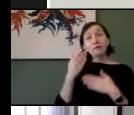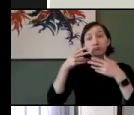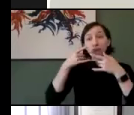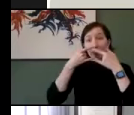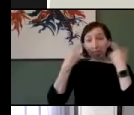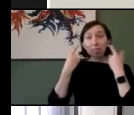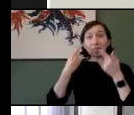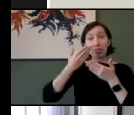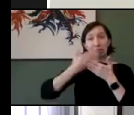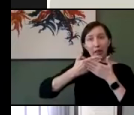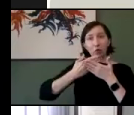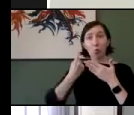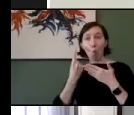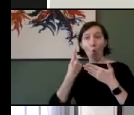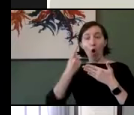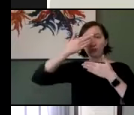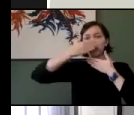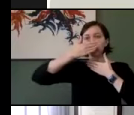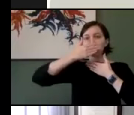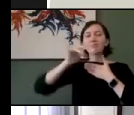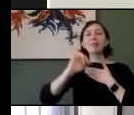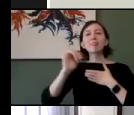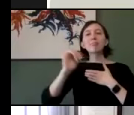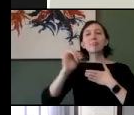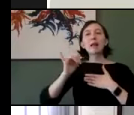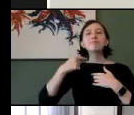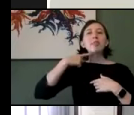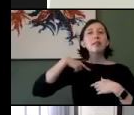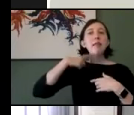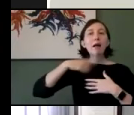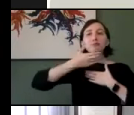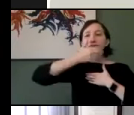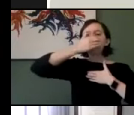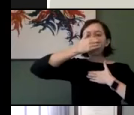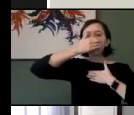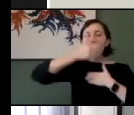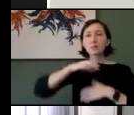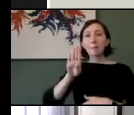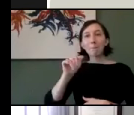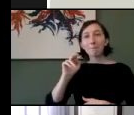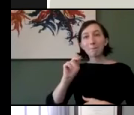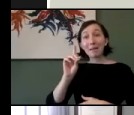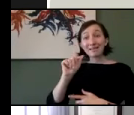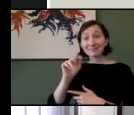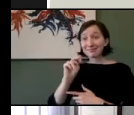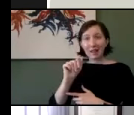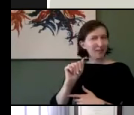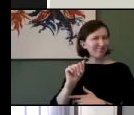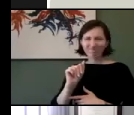bandannas or neck gators are less effective.